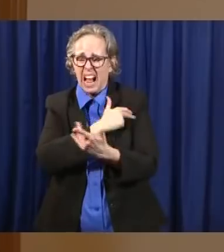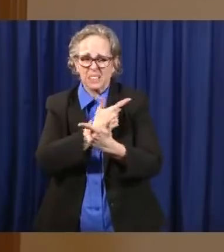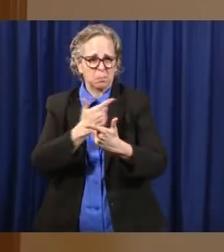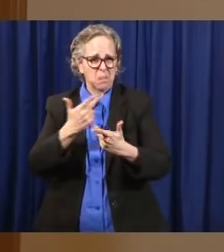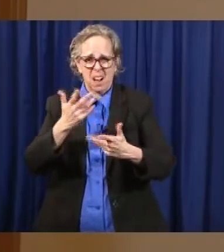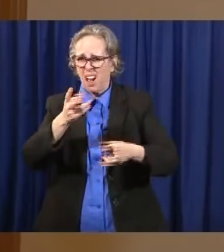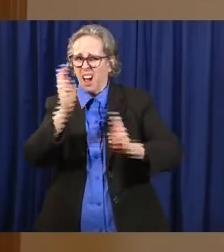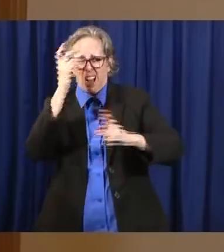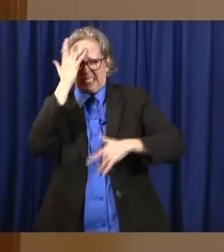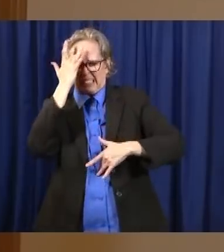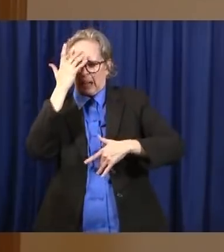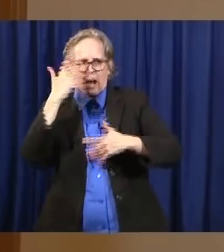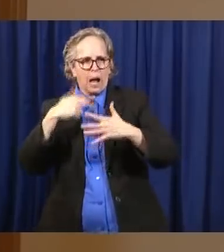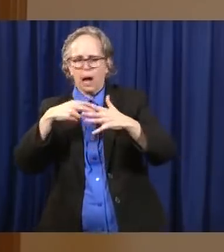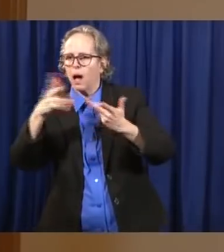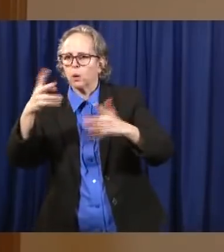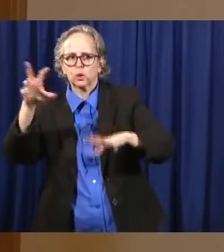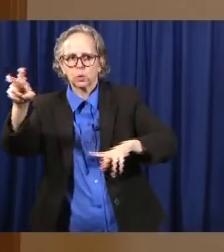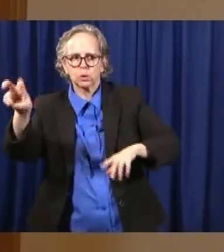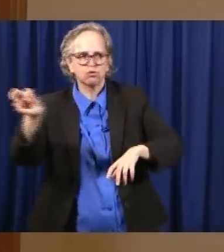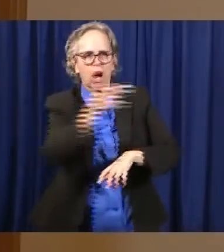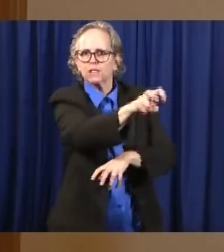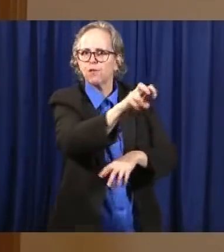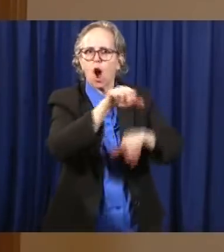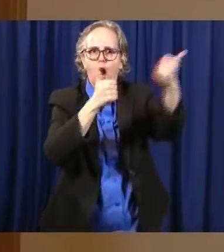AND RUSH PPE TO PLACES WHERE WE